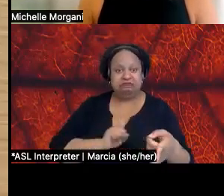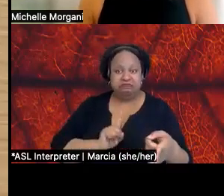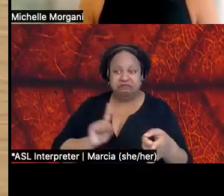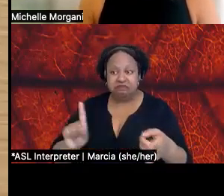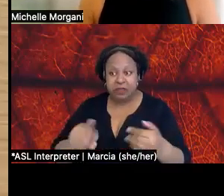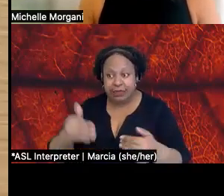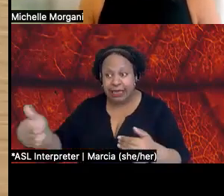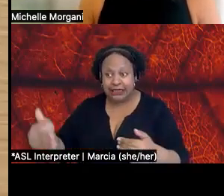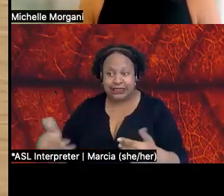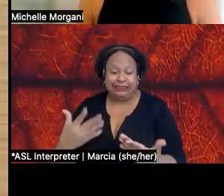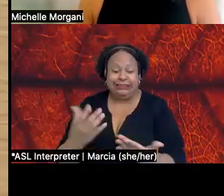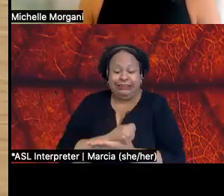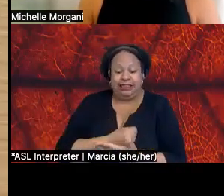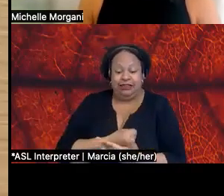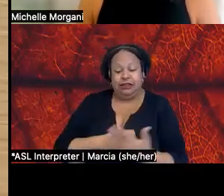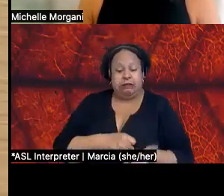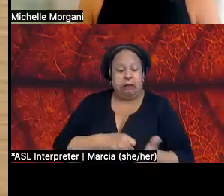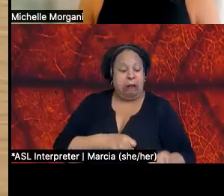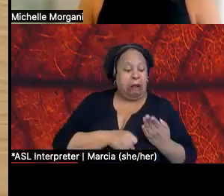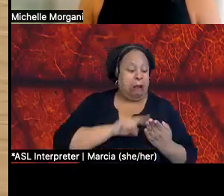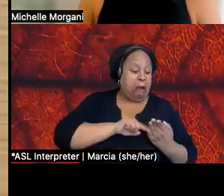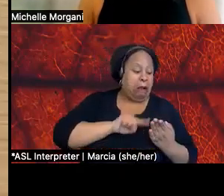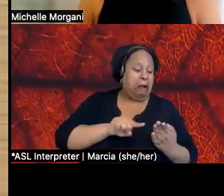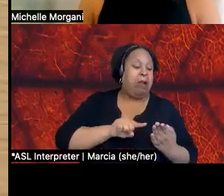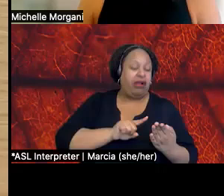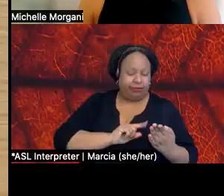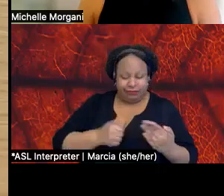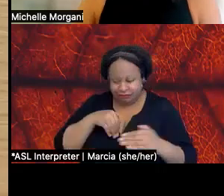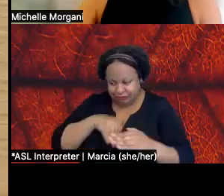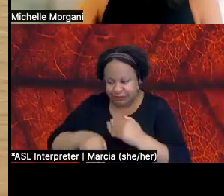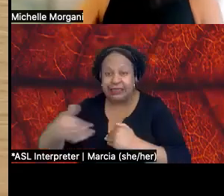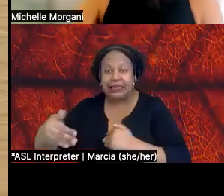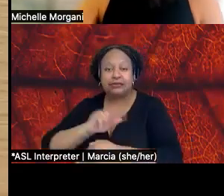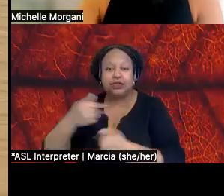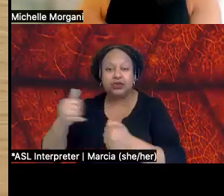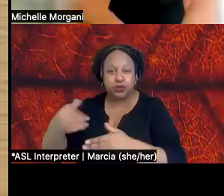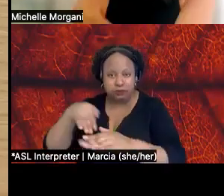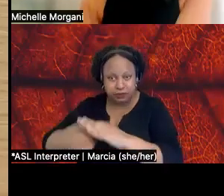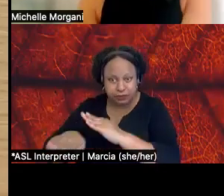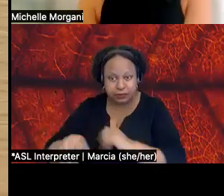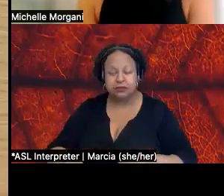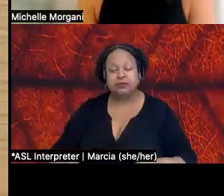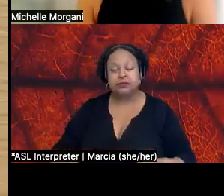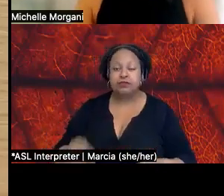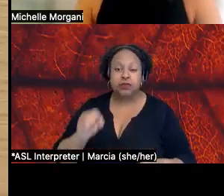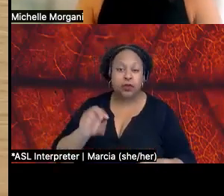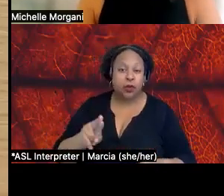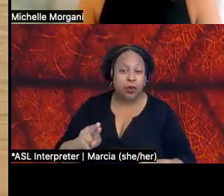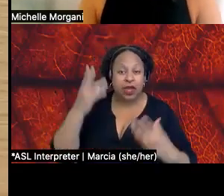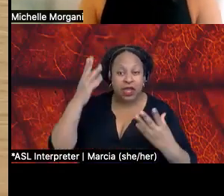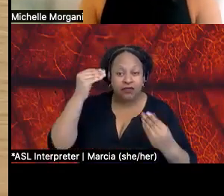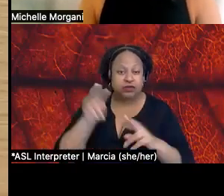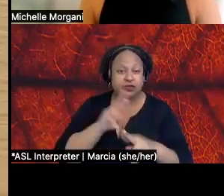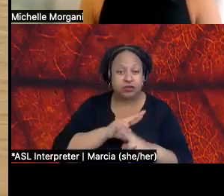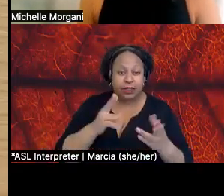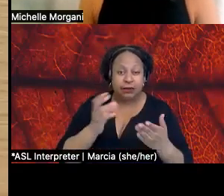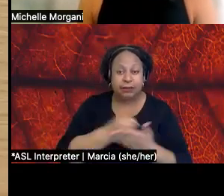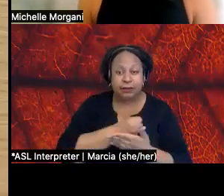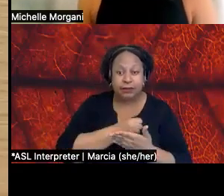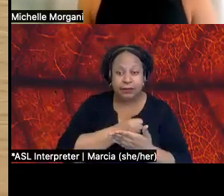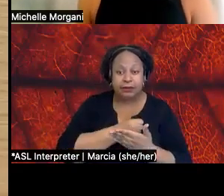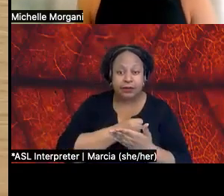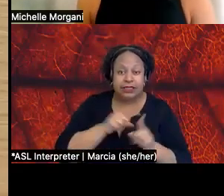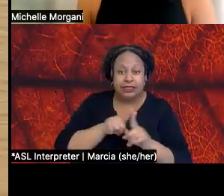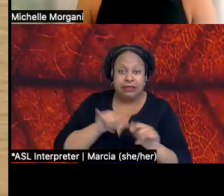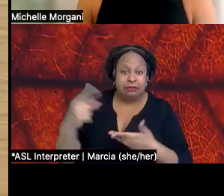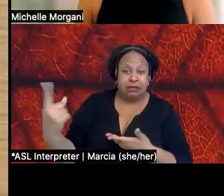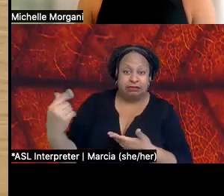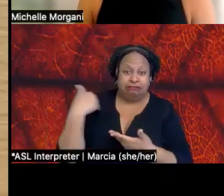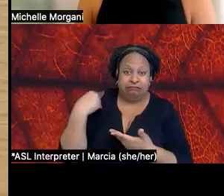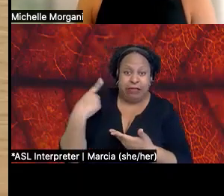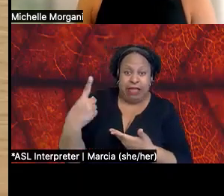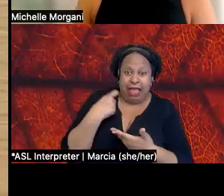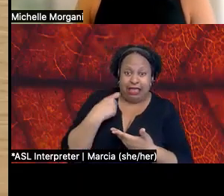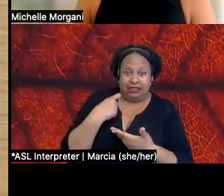And also having information at their fingertips while they're being asked questions on rounds.